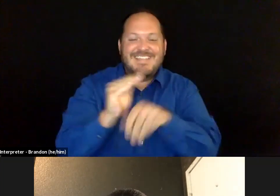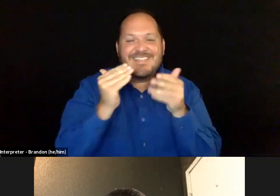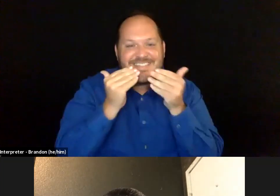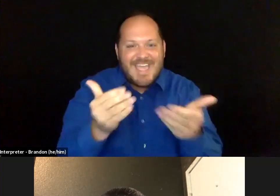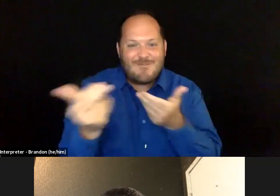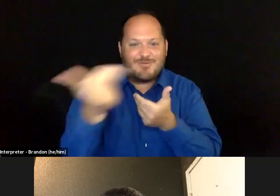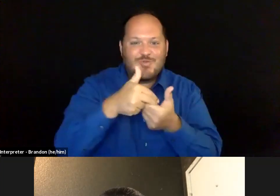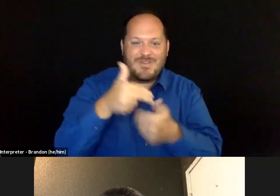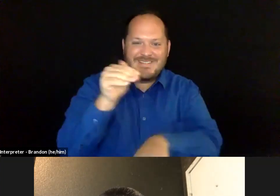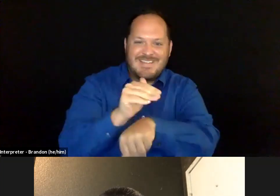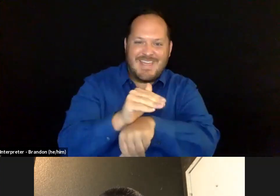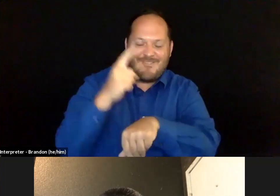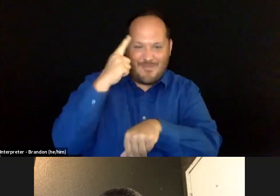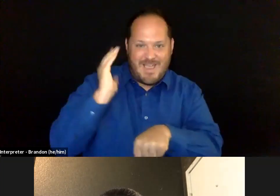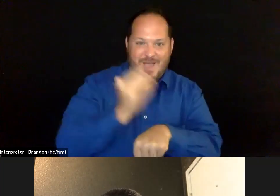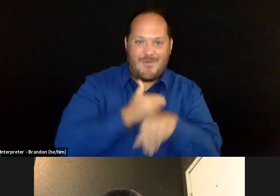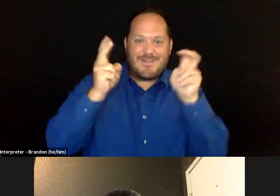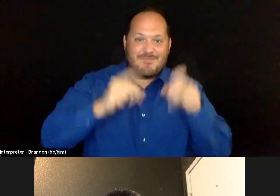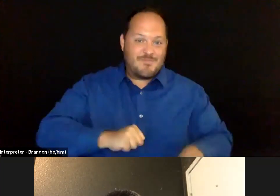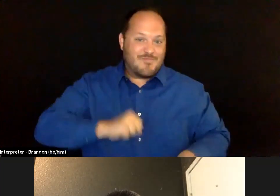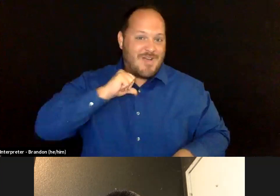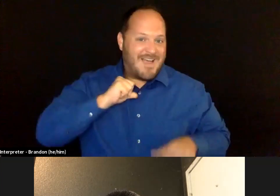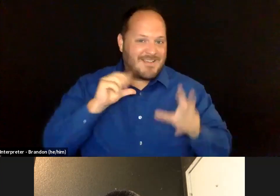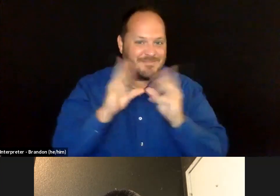Brandon and Laurielle will share interpreting tonight so you will